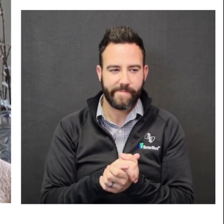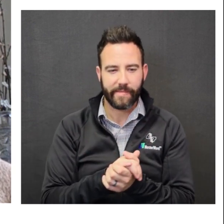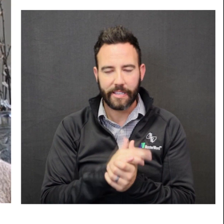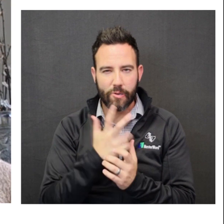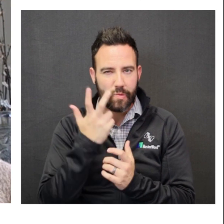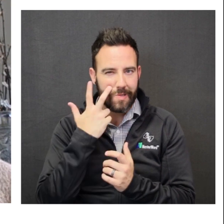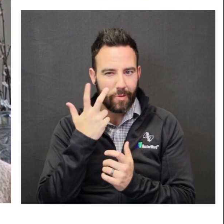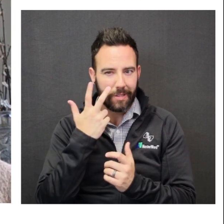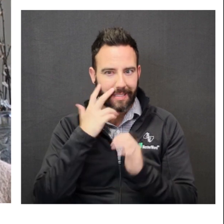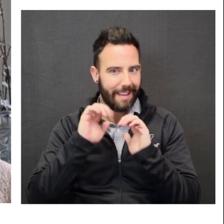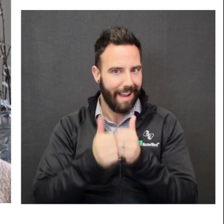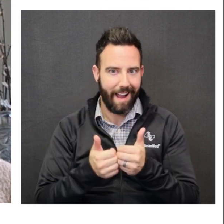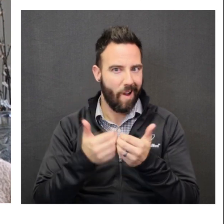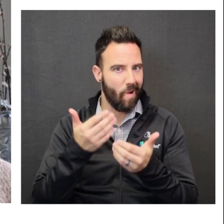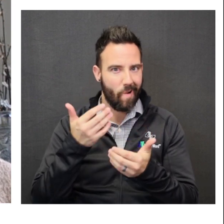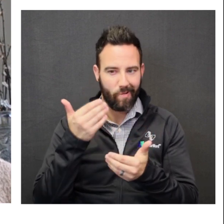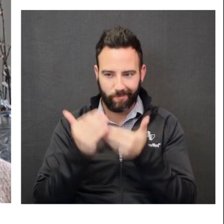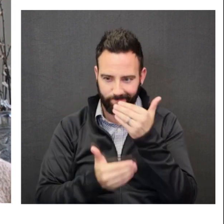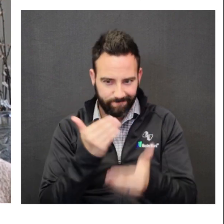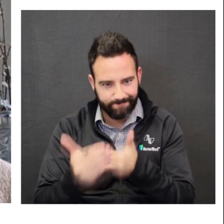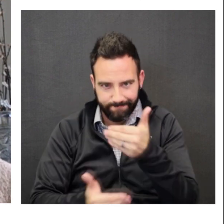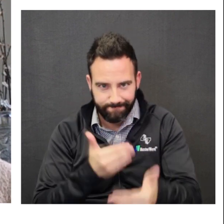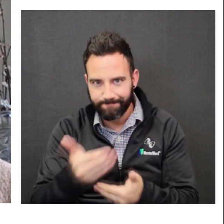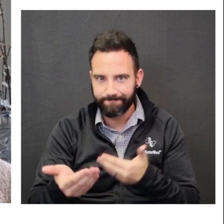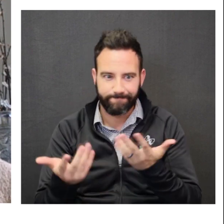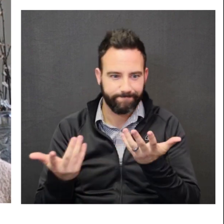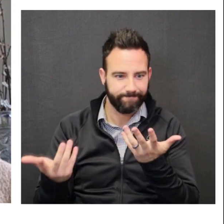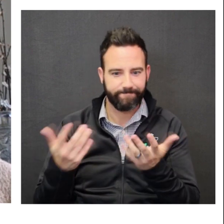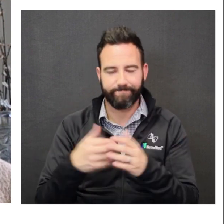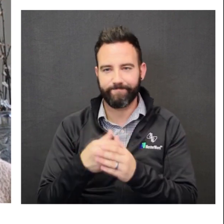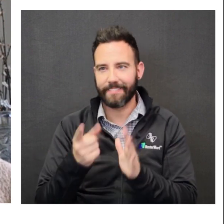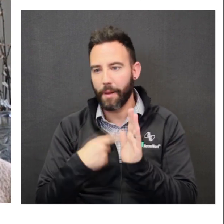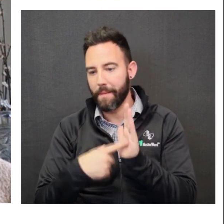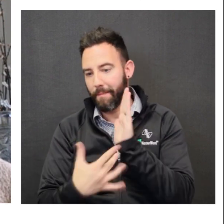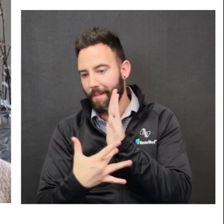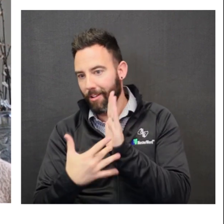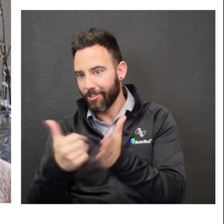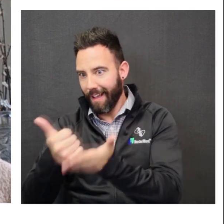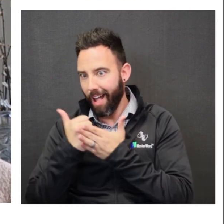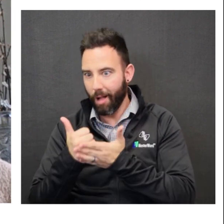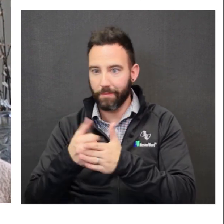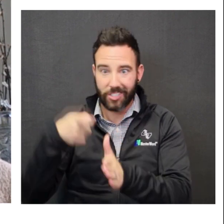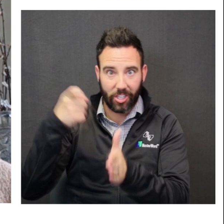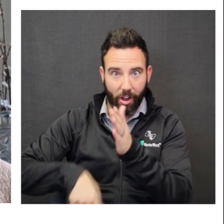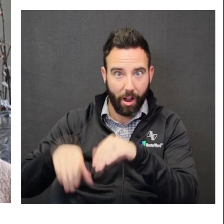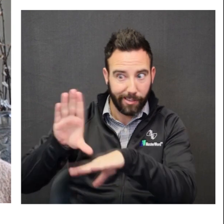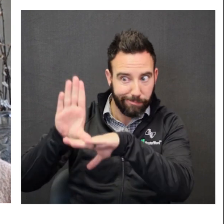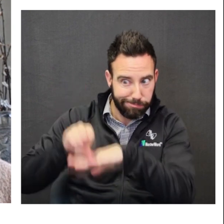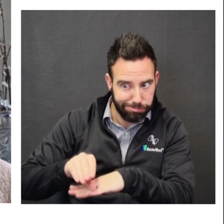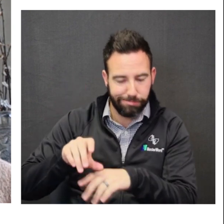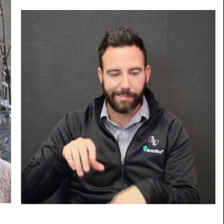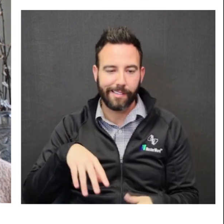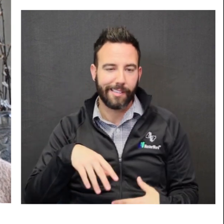go that especially because of the cost efficiencies it brings, um, you know I'm not saying that's a great thing necessarily for all language